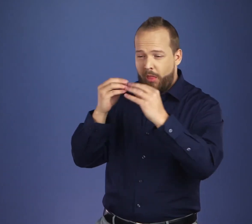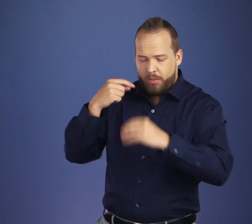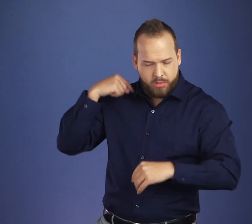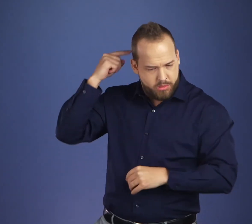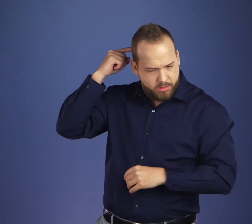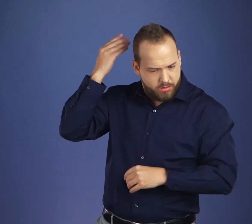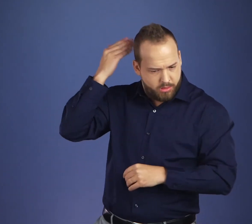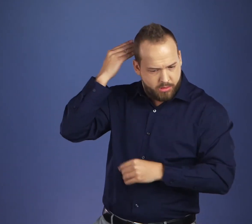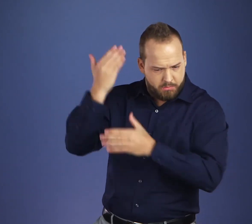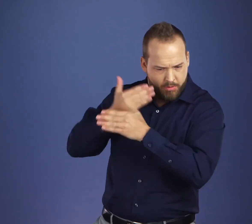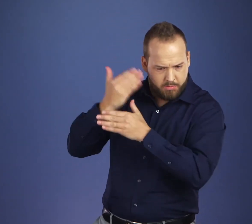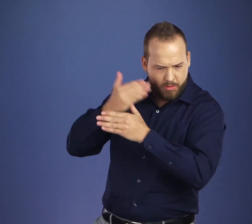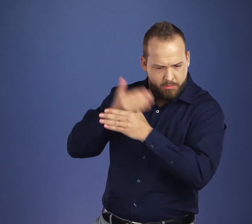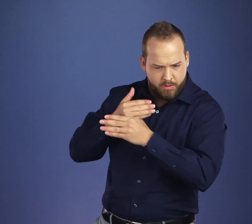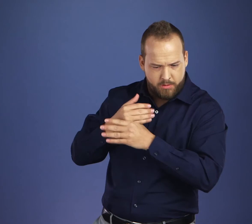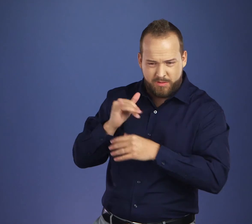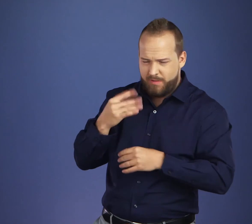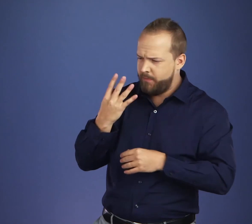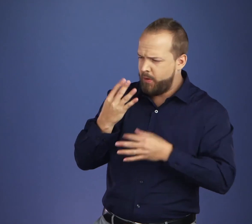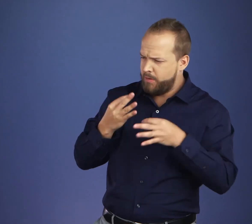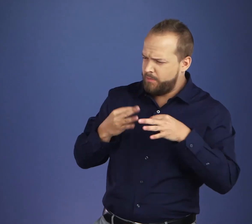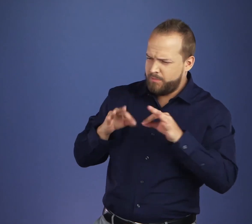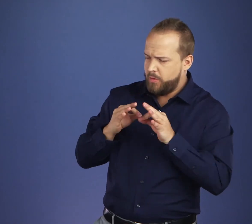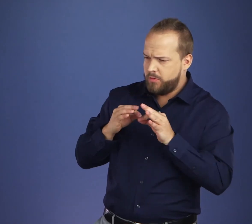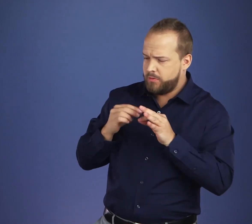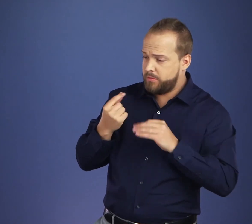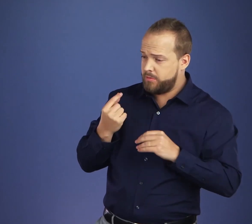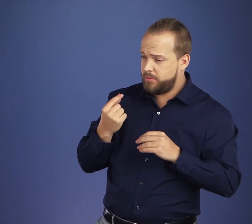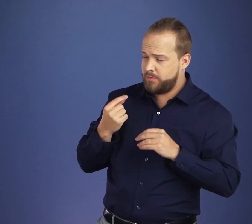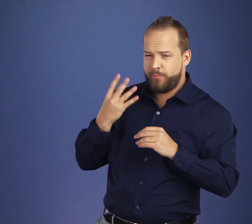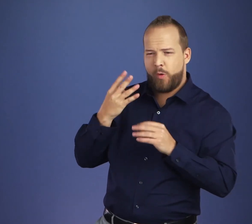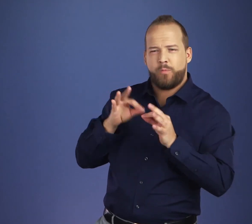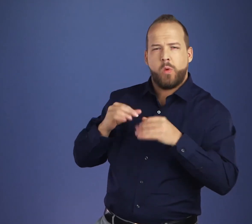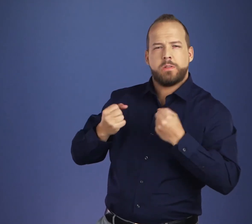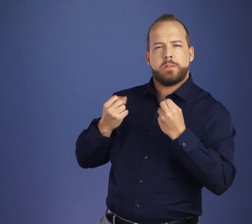As we’ve been talking, five short words have been running through my mind.